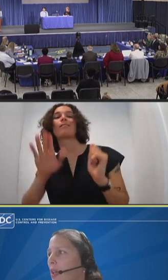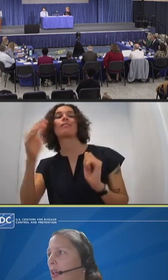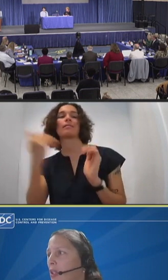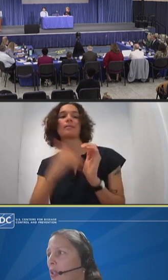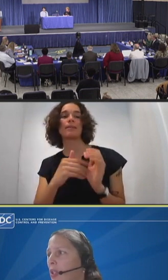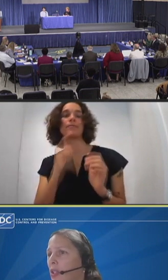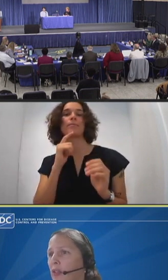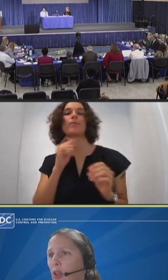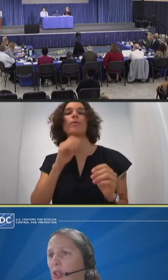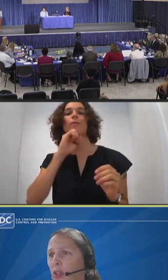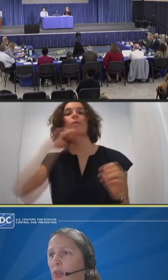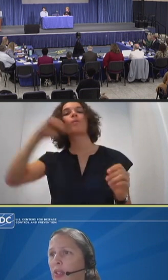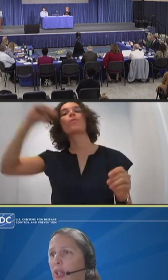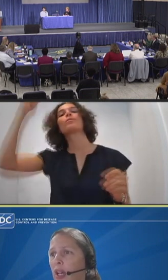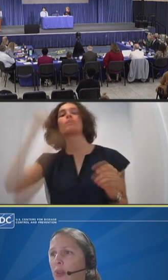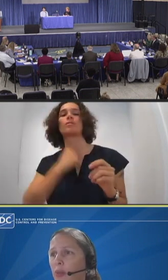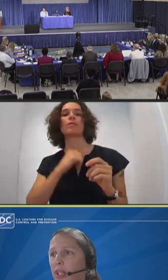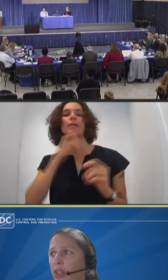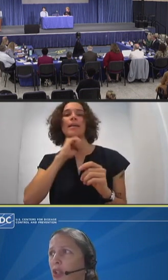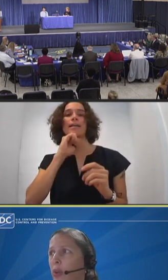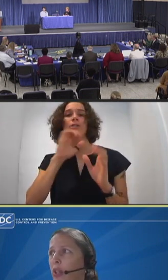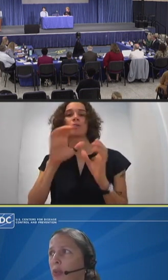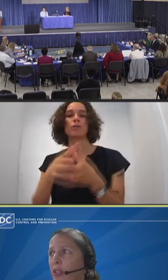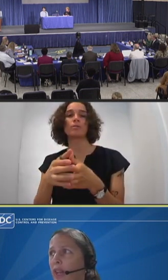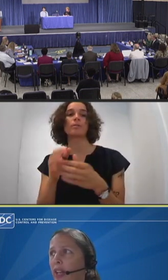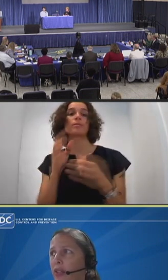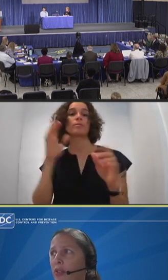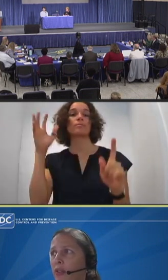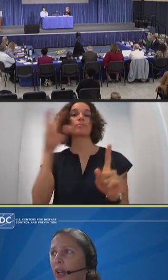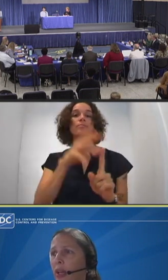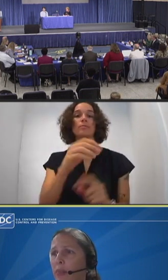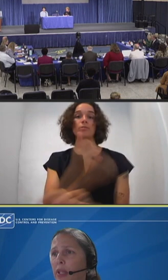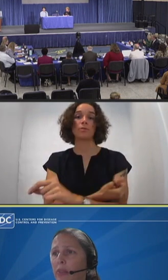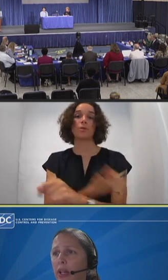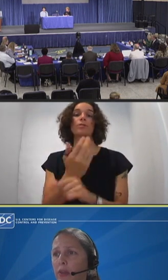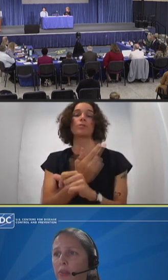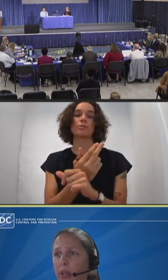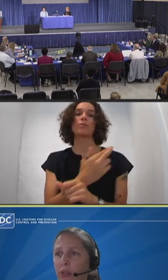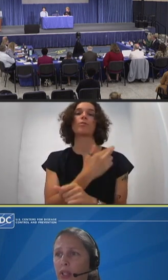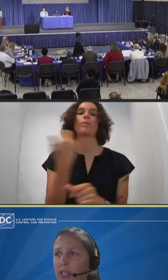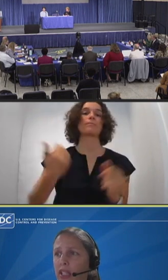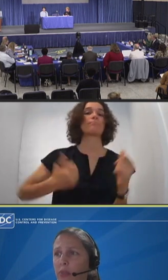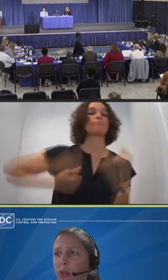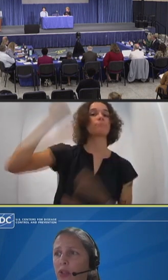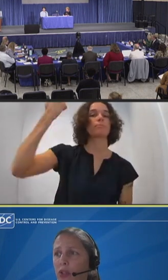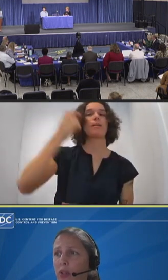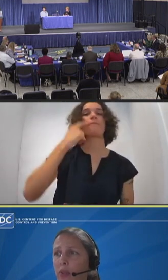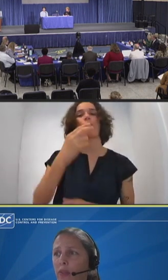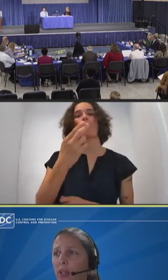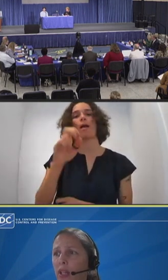consequences of drug use, really showing the risk factors for hep B by risk exposure.